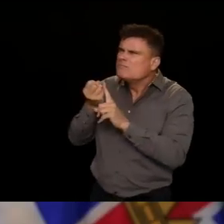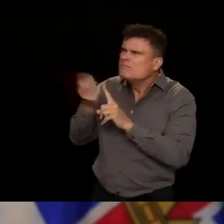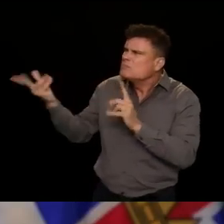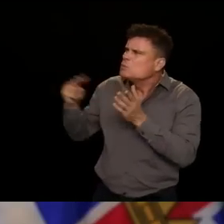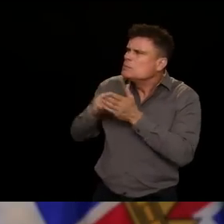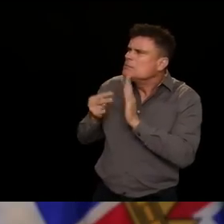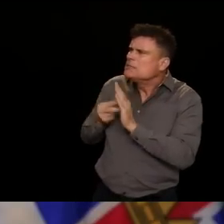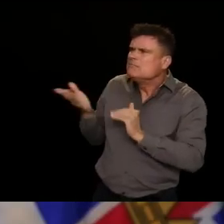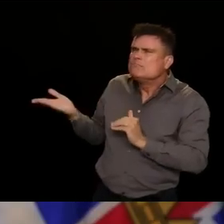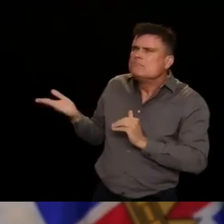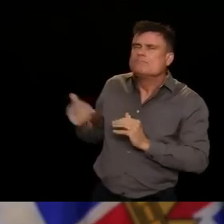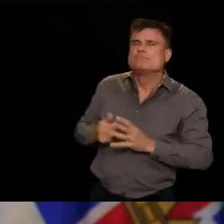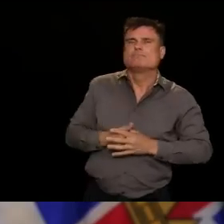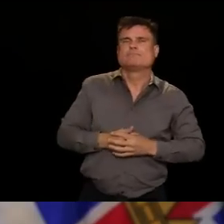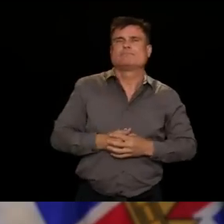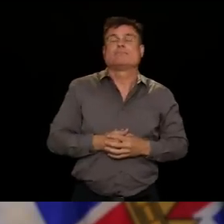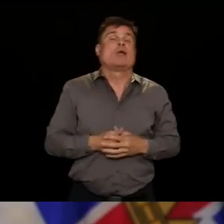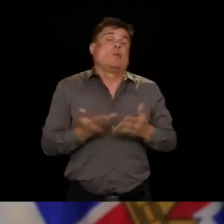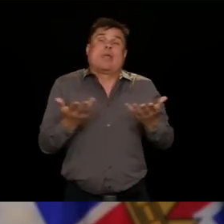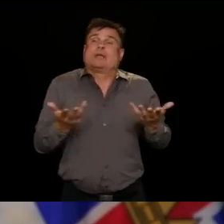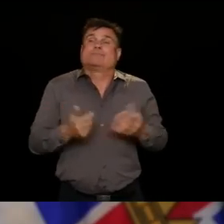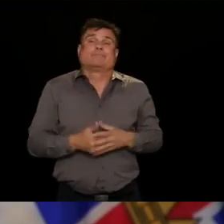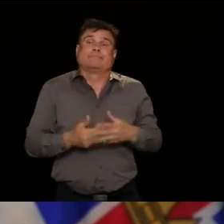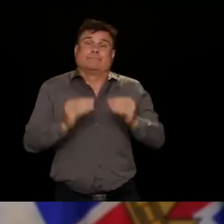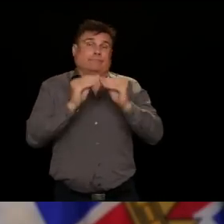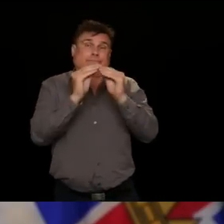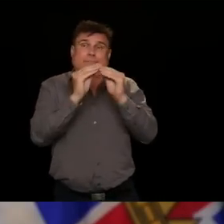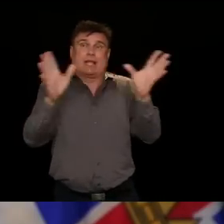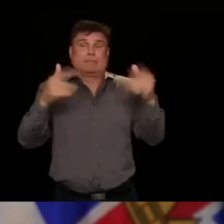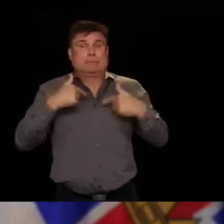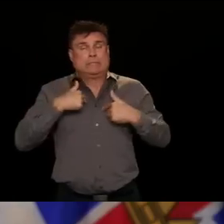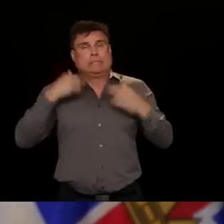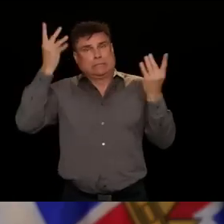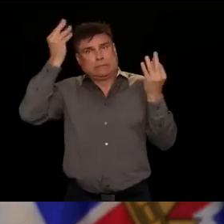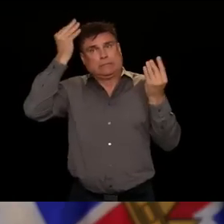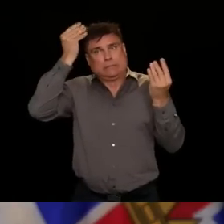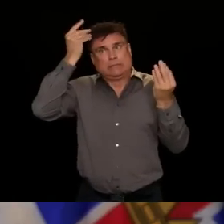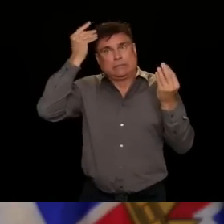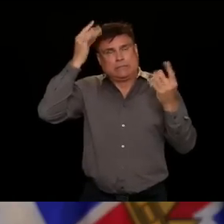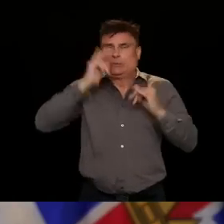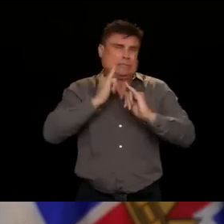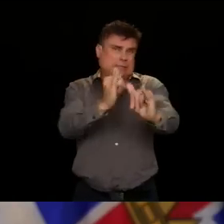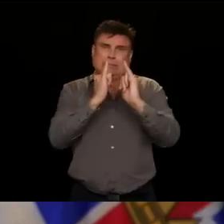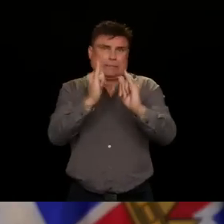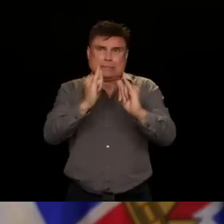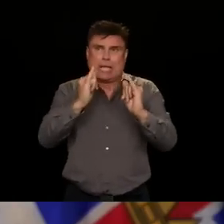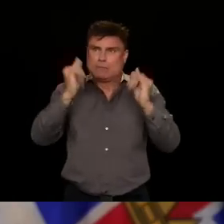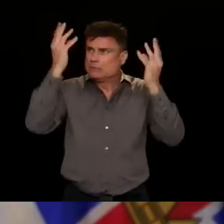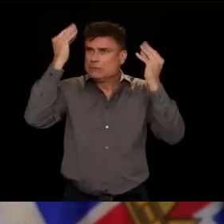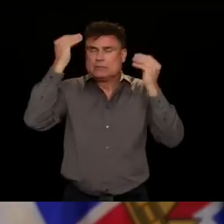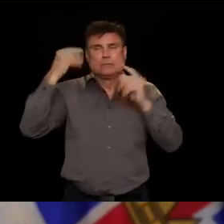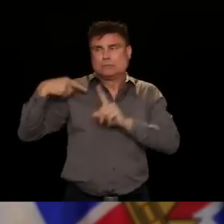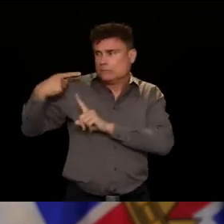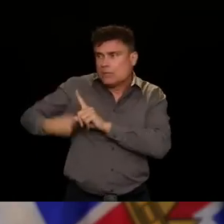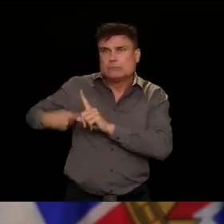we obey the rules in terms of enforcing them and such. Can you